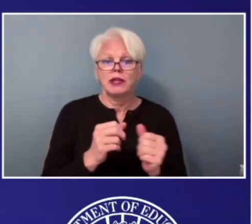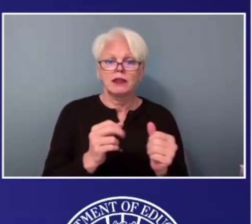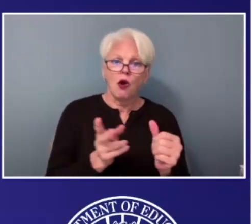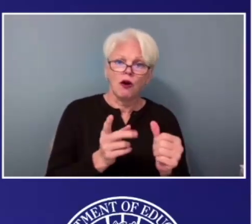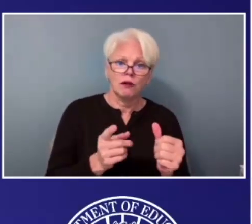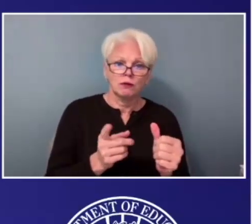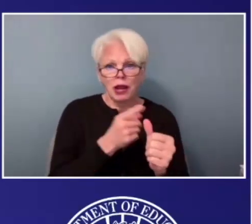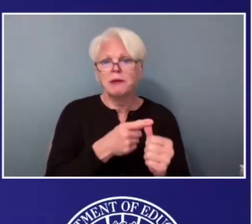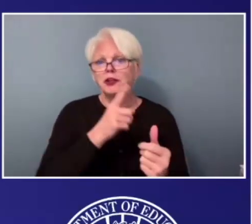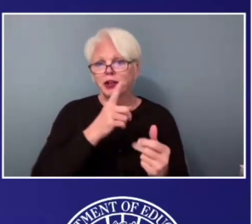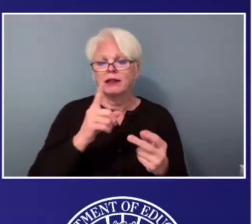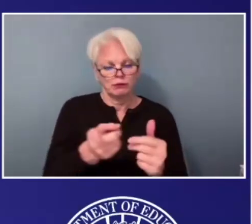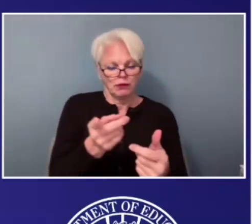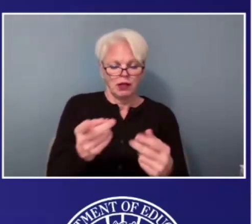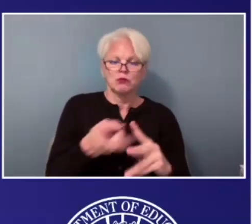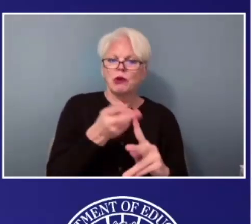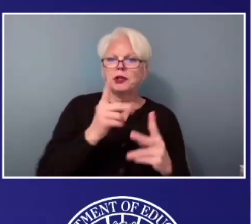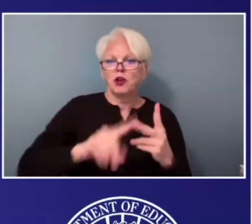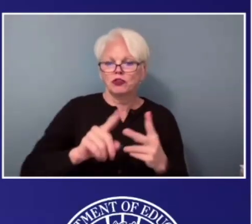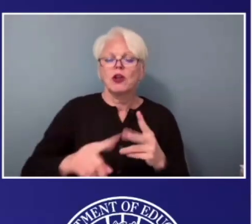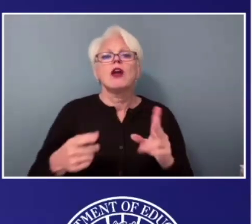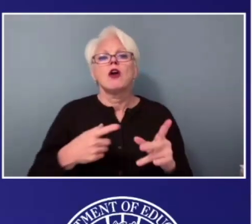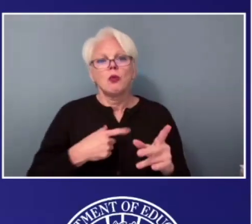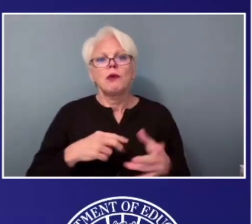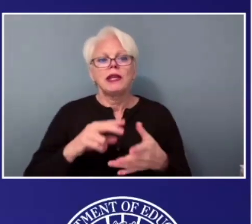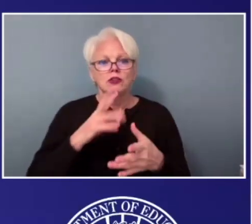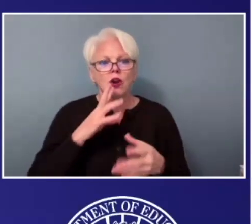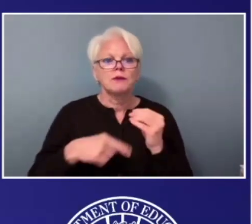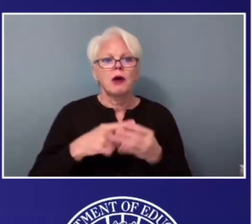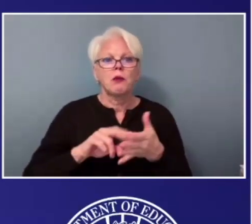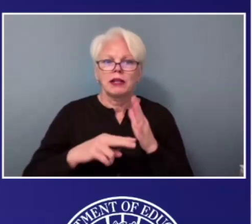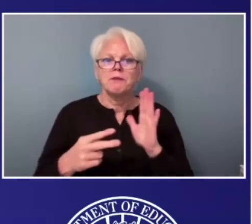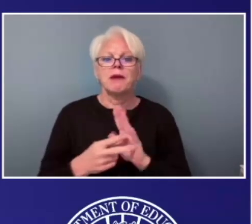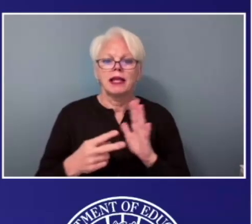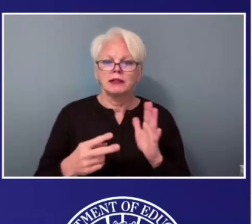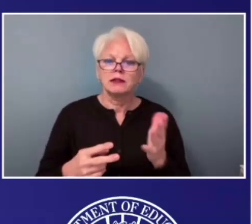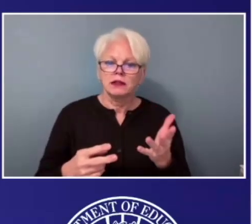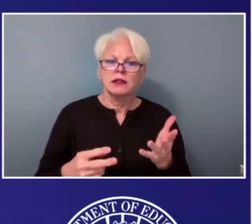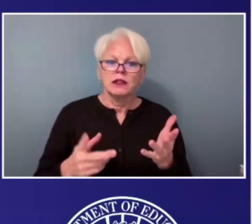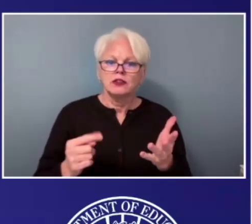we talked about what it meant to come and bargain in good faith. I think we all had very good discussion on